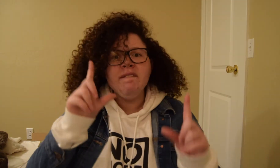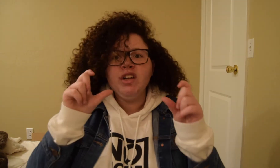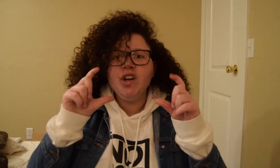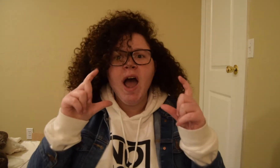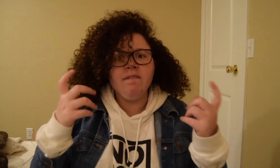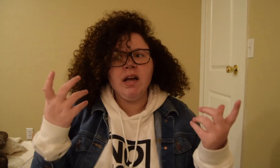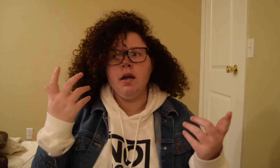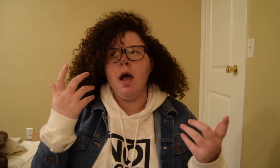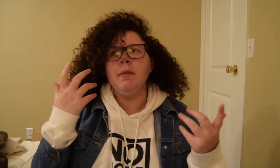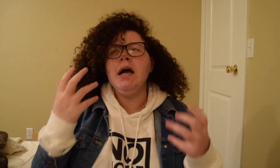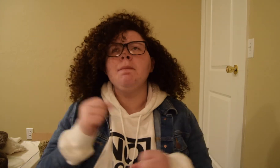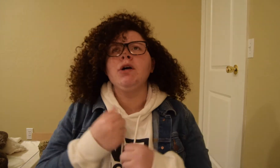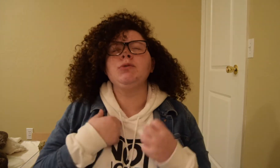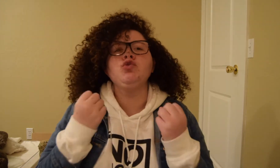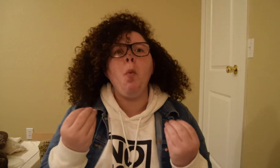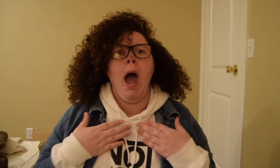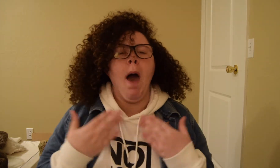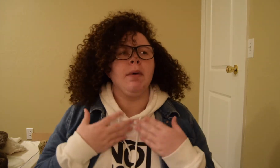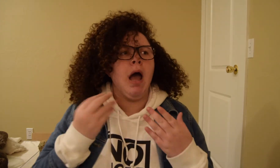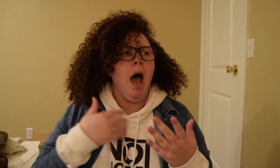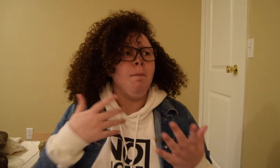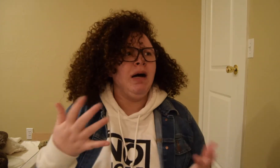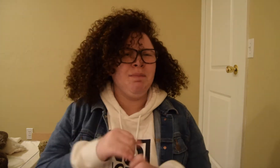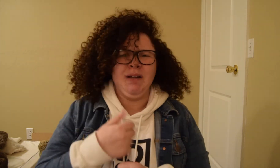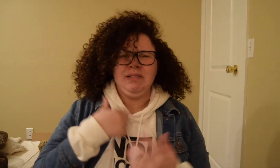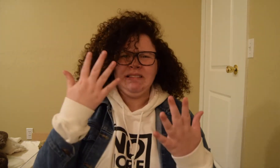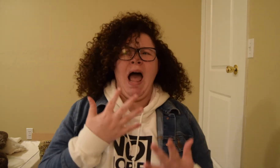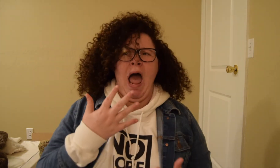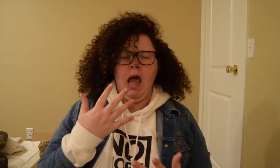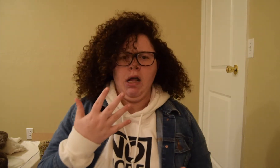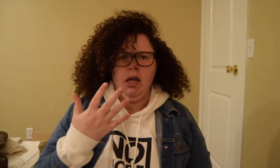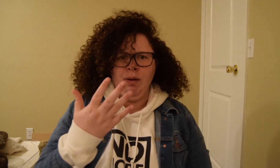Doing photography, it makes me so happy. I mean it makes me sad